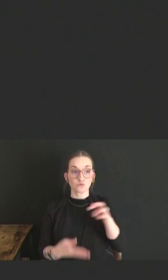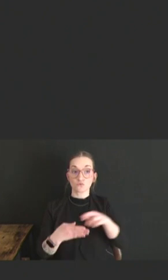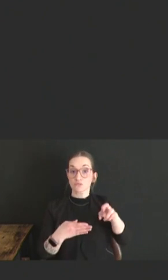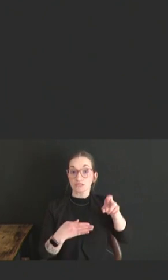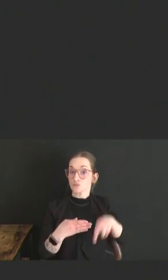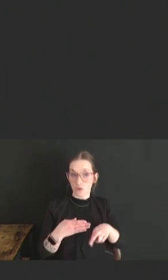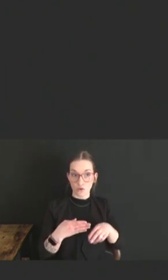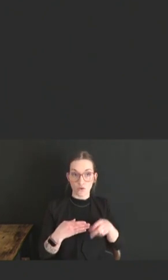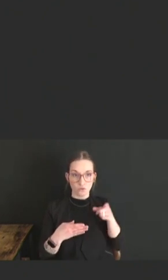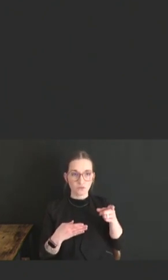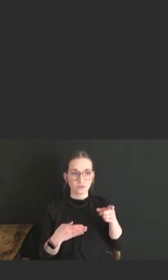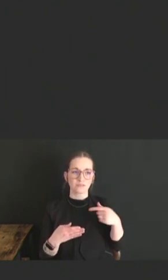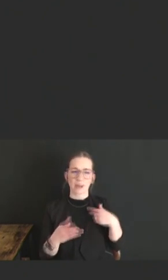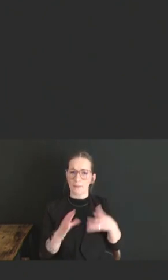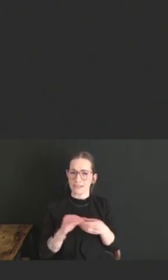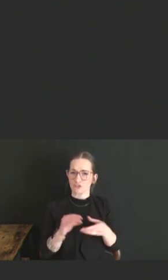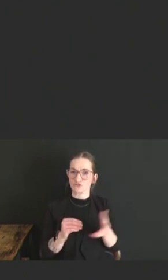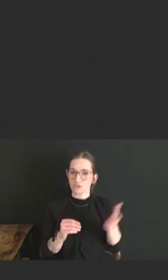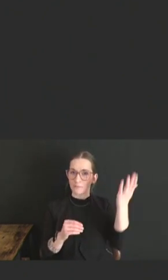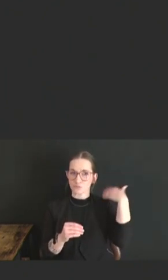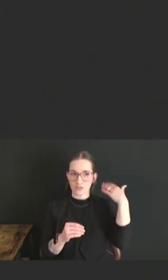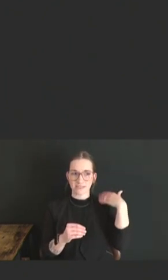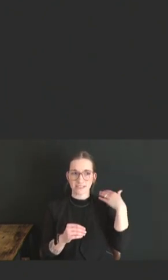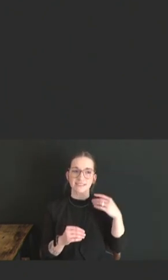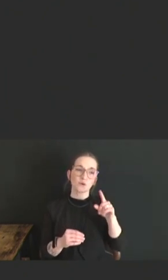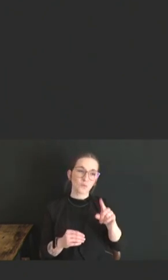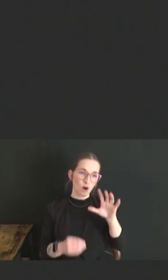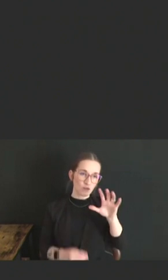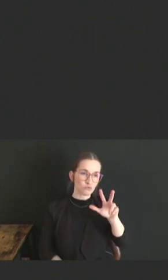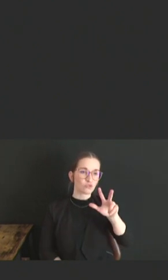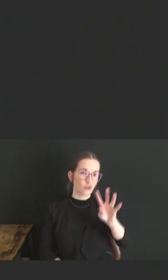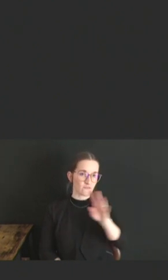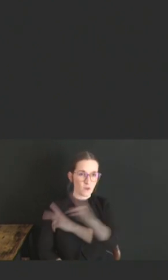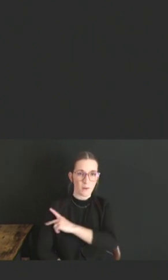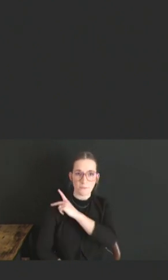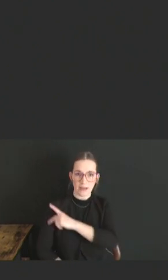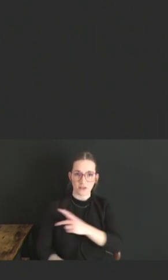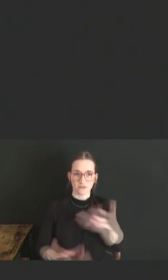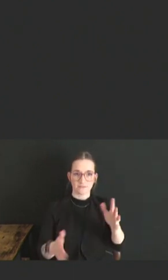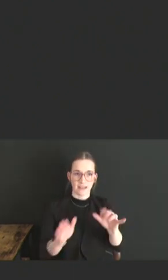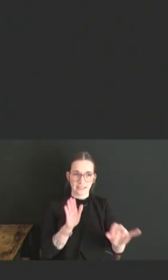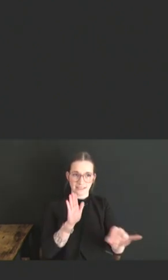As mentioned previously, there were 134 patients identified. A hundred and five healthcare provider